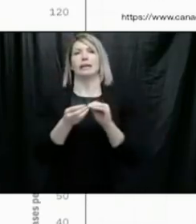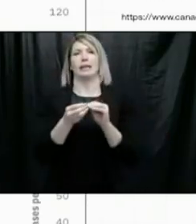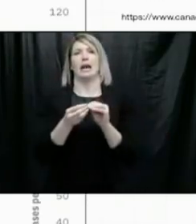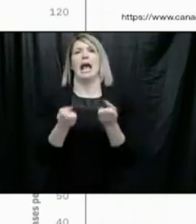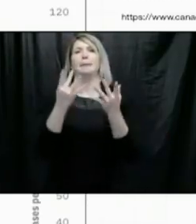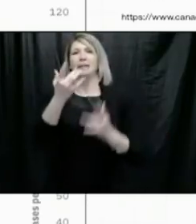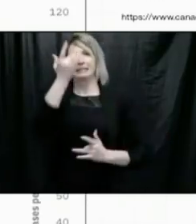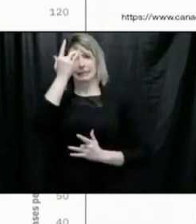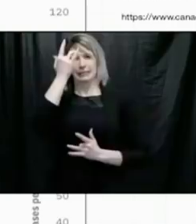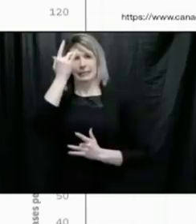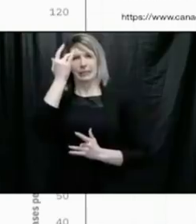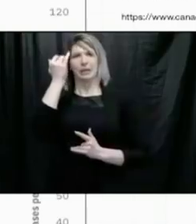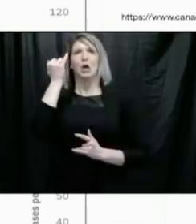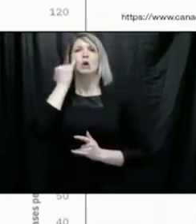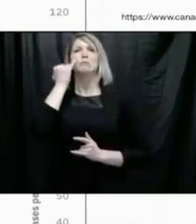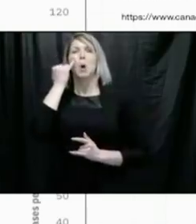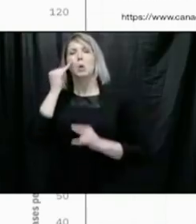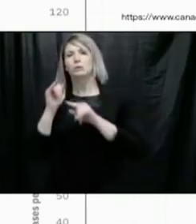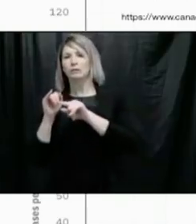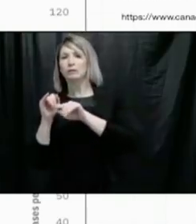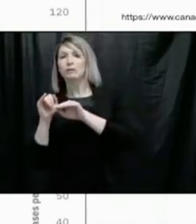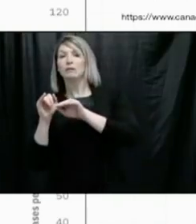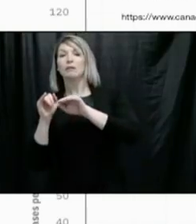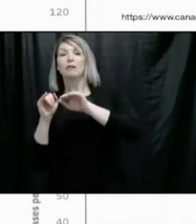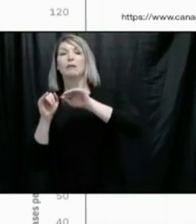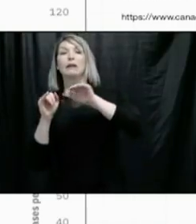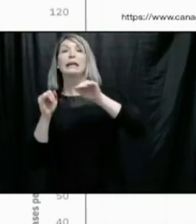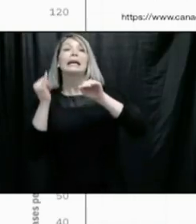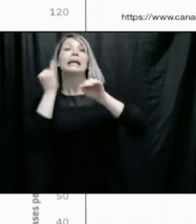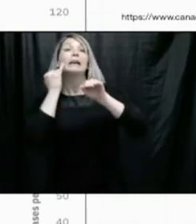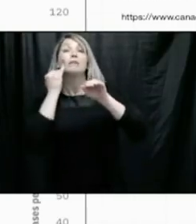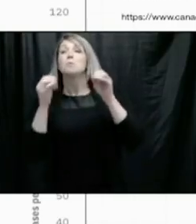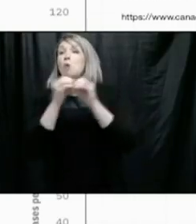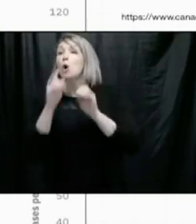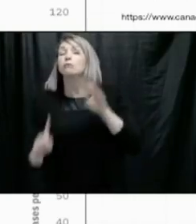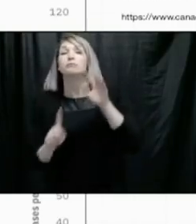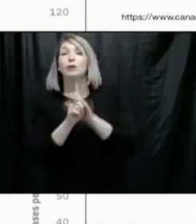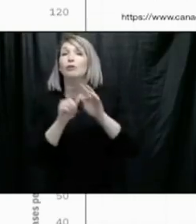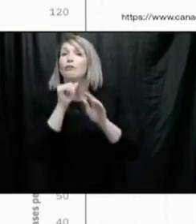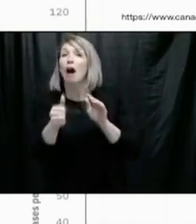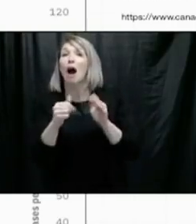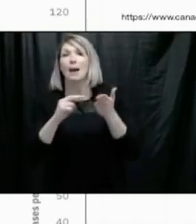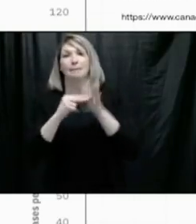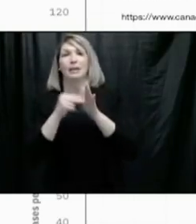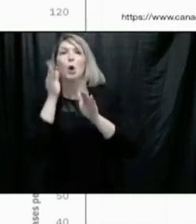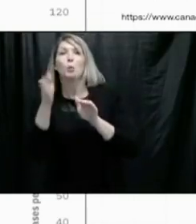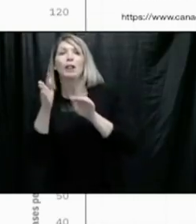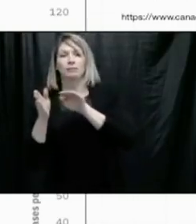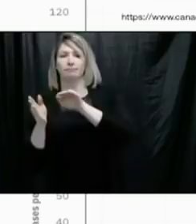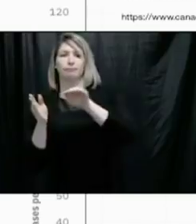THE BEST RESPONSE THAT YOU CAN HAVE IF THERE'S NO FURTHER GROWTH IS THAT TURN ON THE CURVE